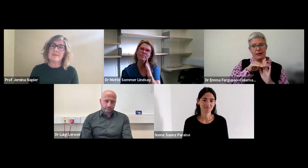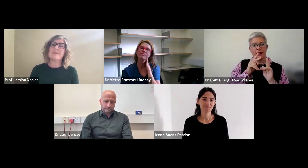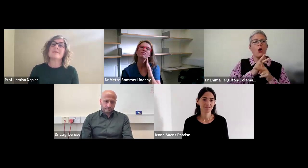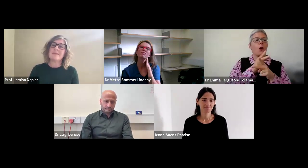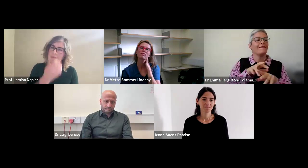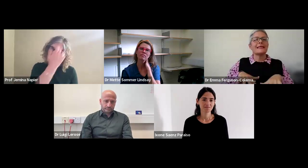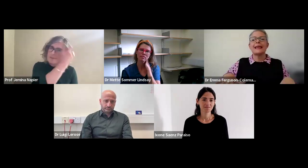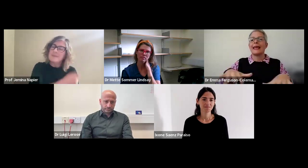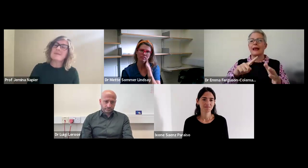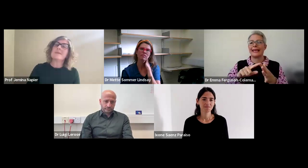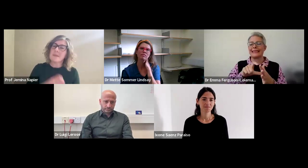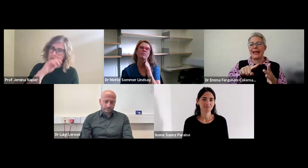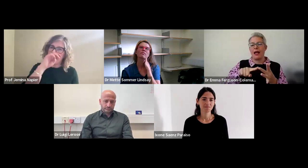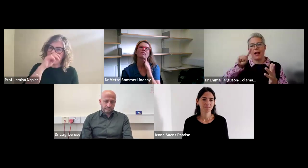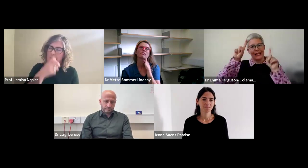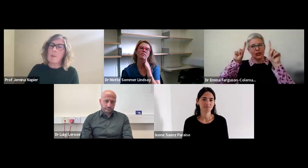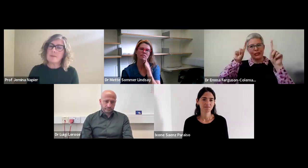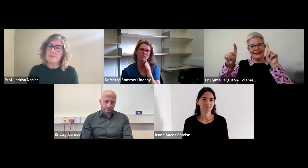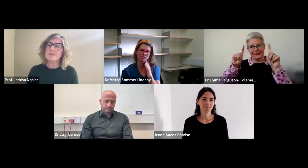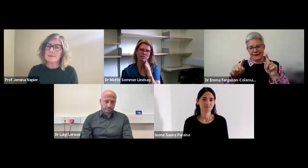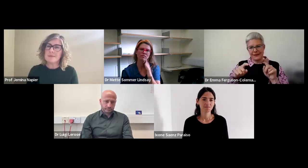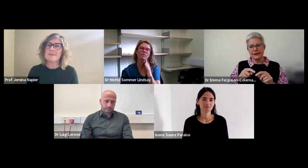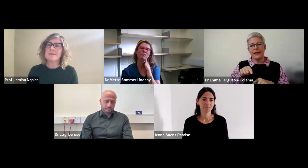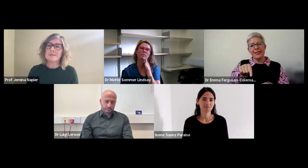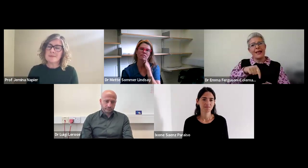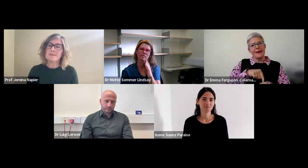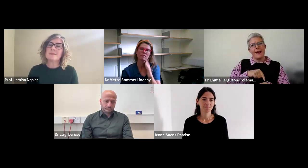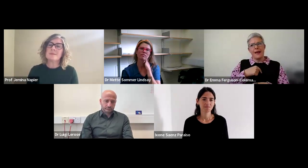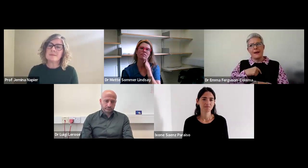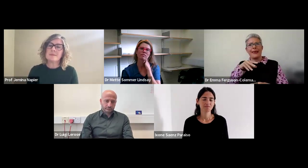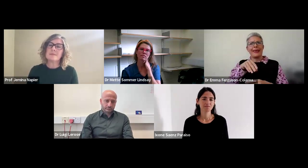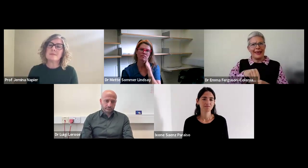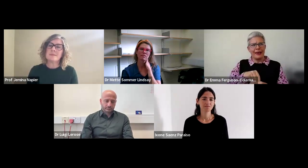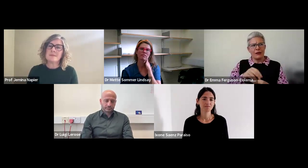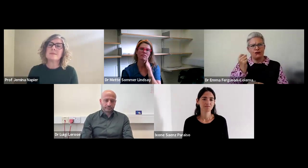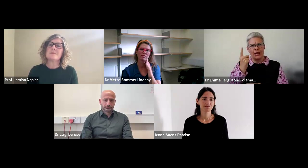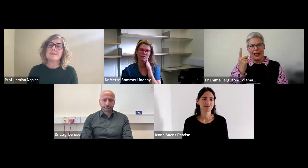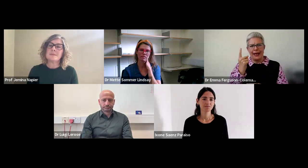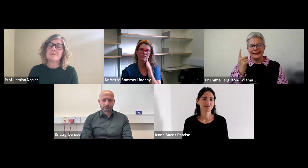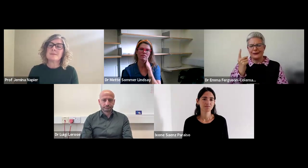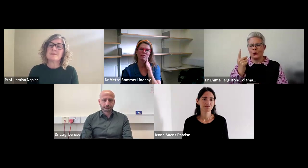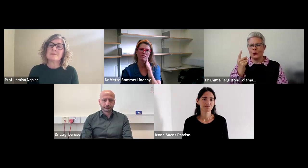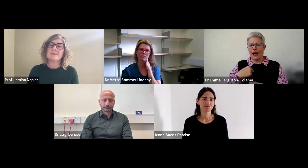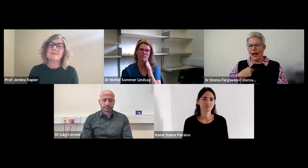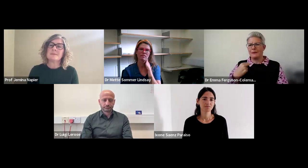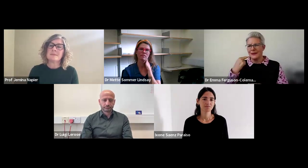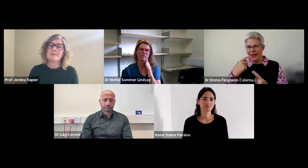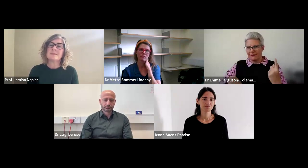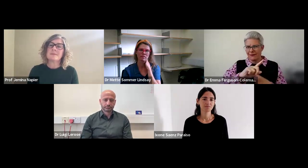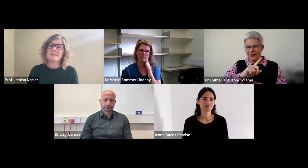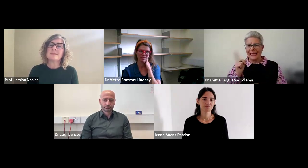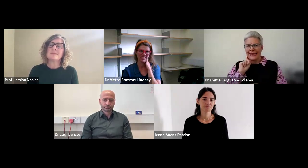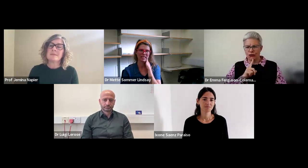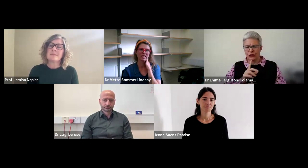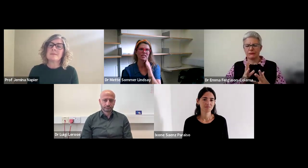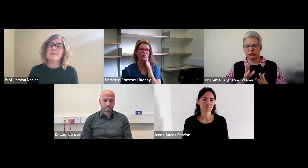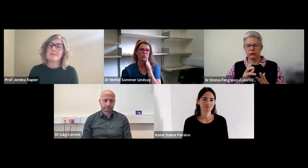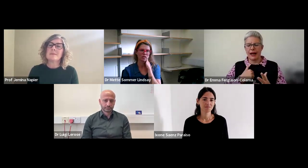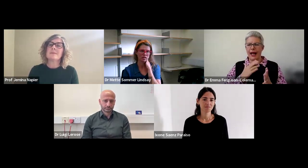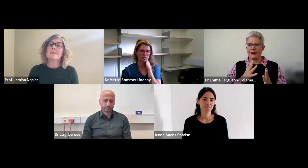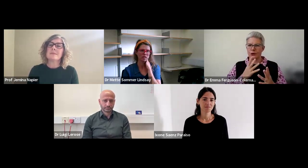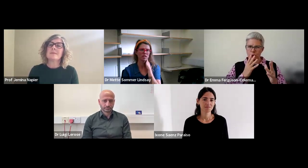at the University. So that was overseeing EDI initiatives. At that time, I realized I am a